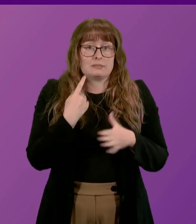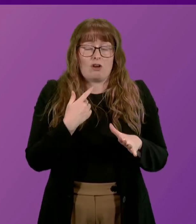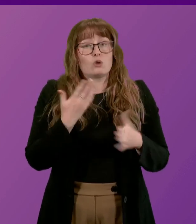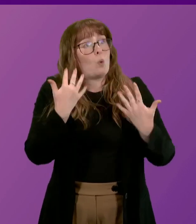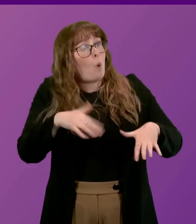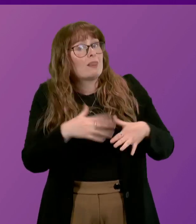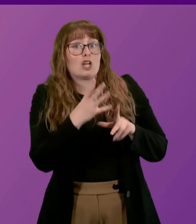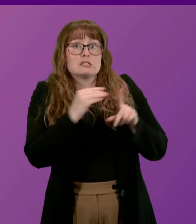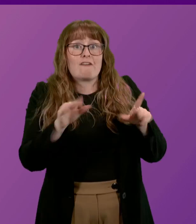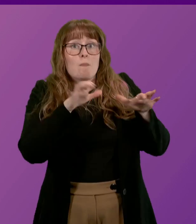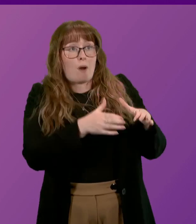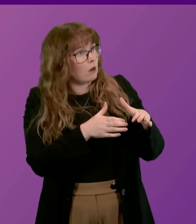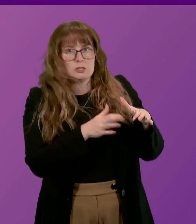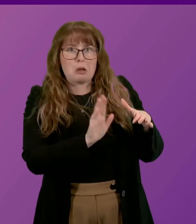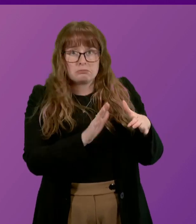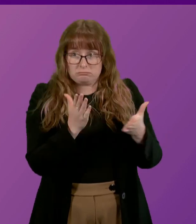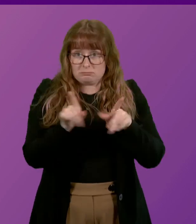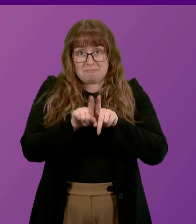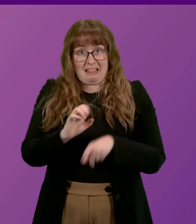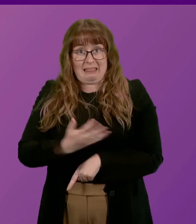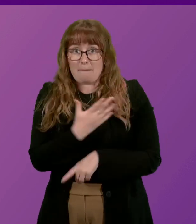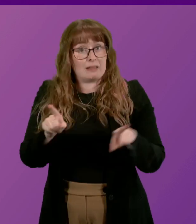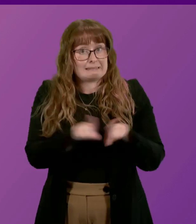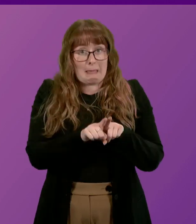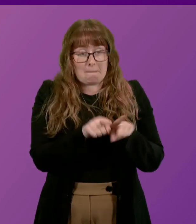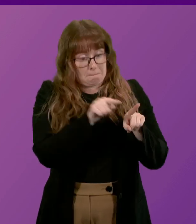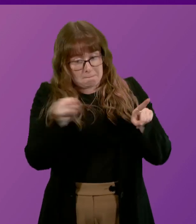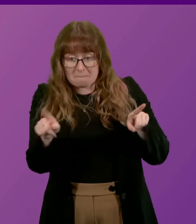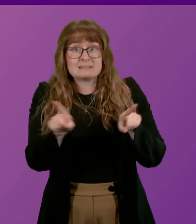because they are the preserve of the Labour Party into the bargain. The